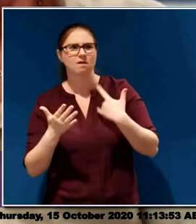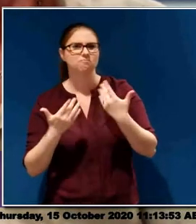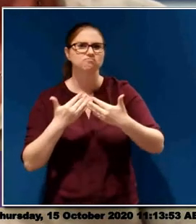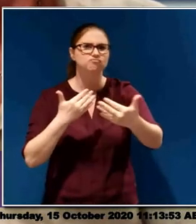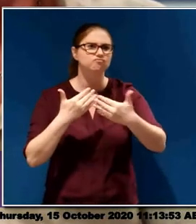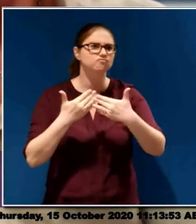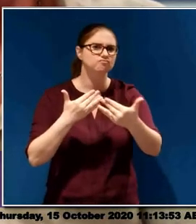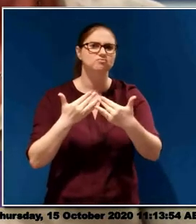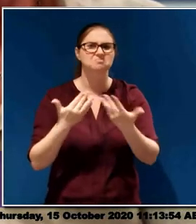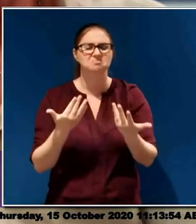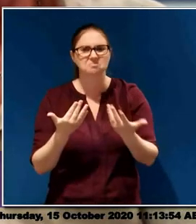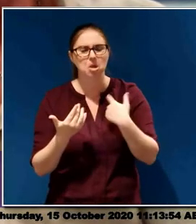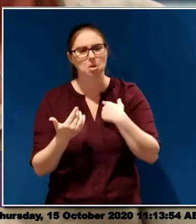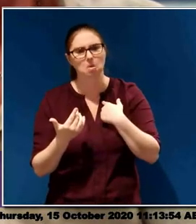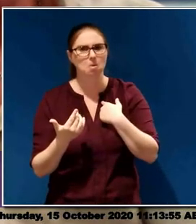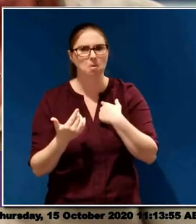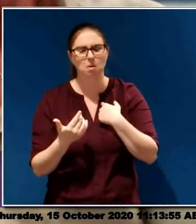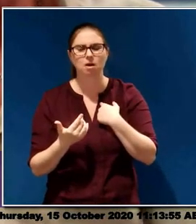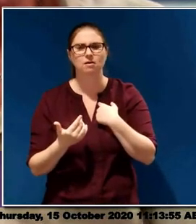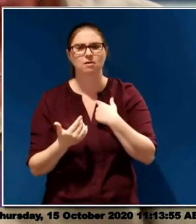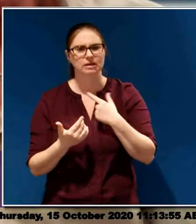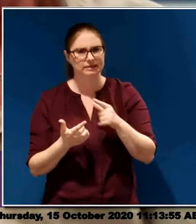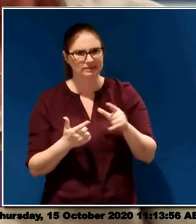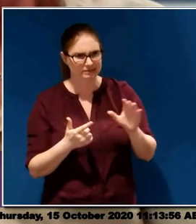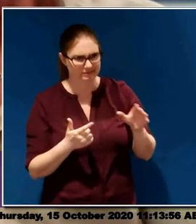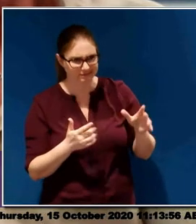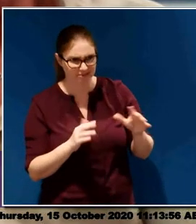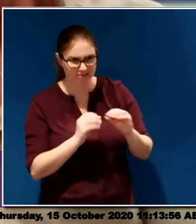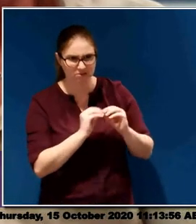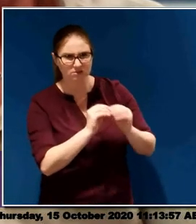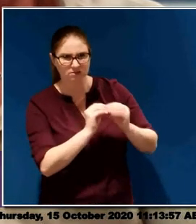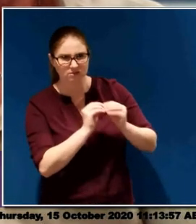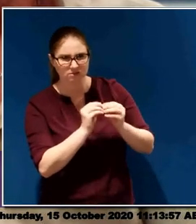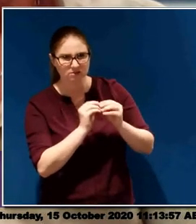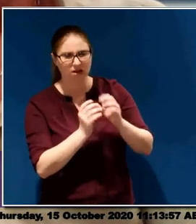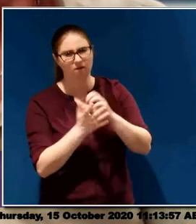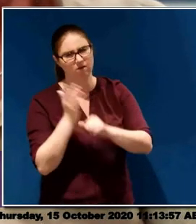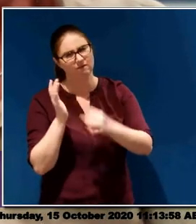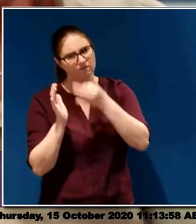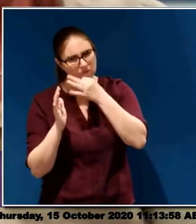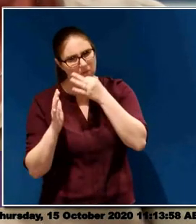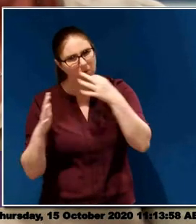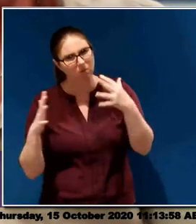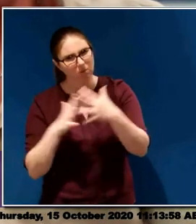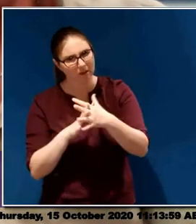It took a few week - few weeks to get him in there, I just kept nagging and nagging. Eventually they said yes.